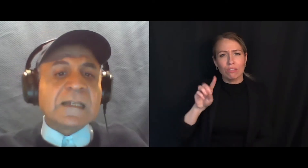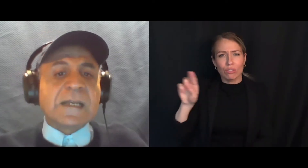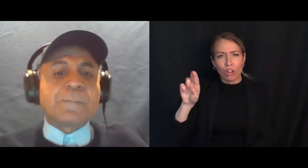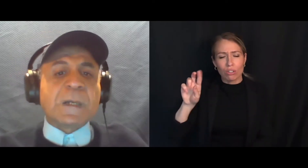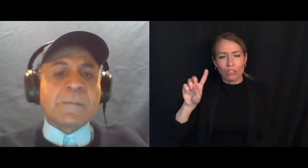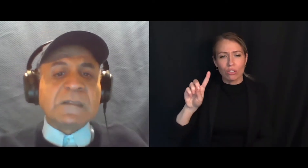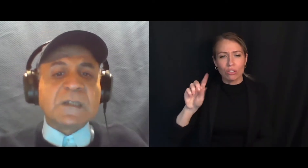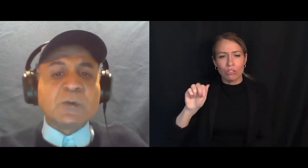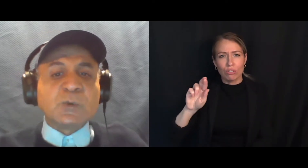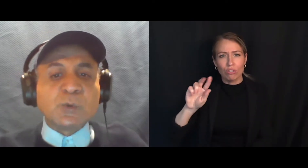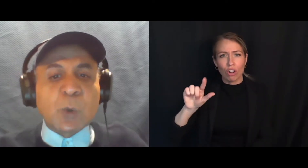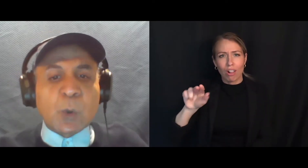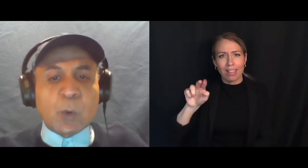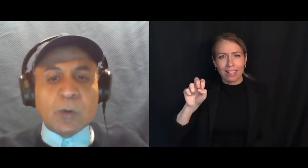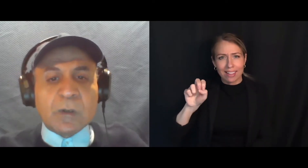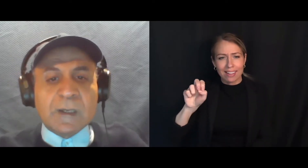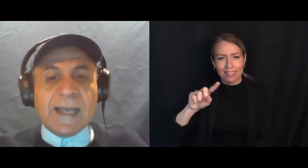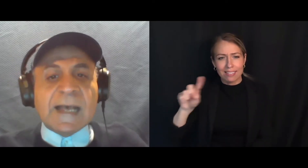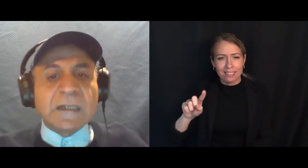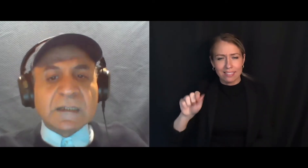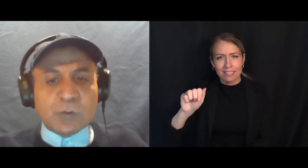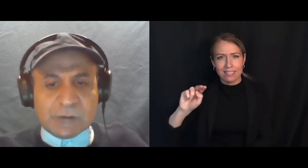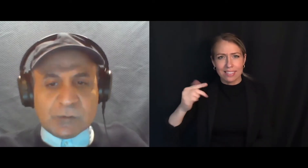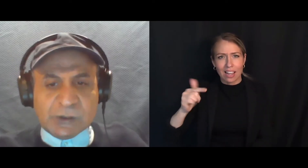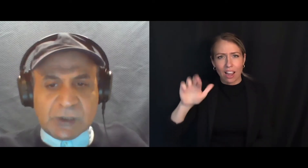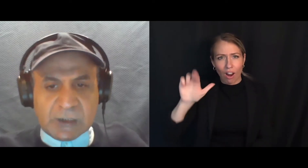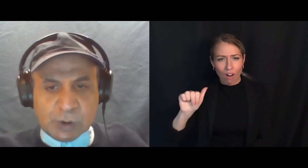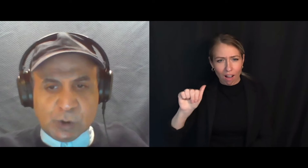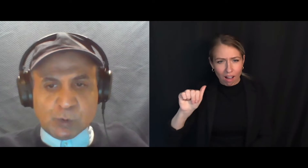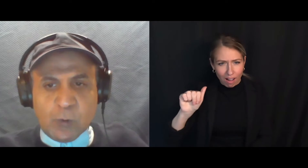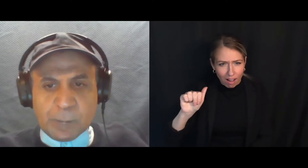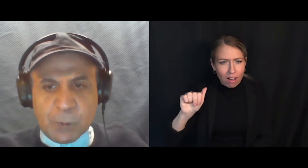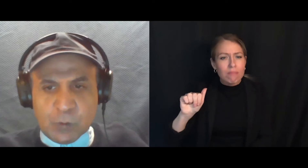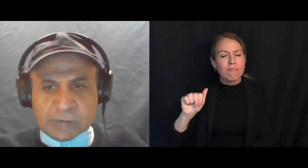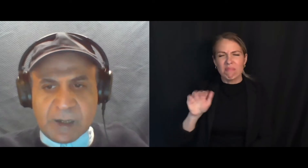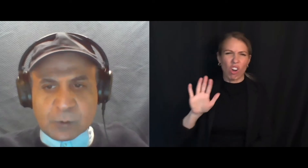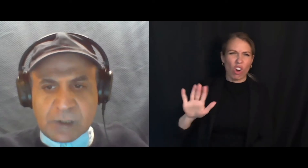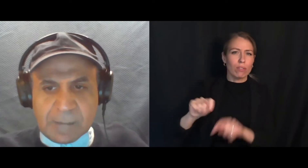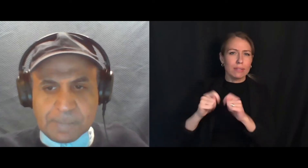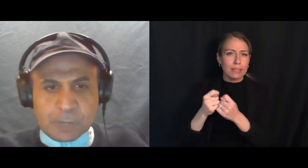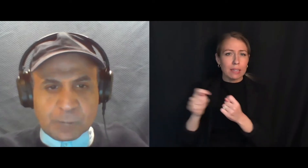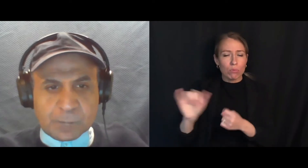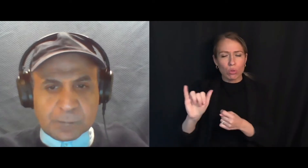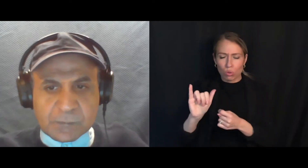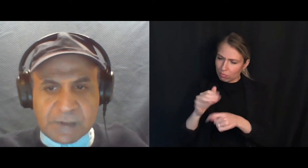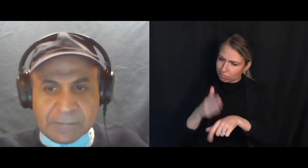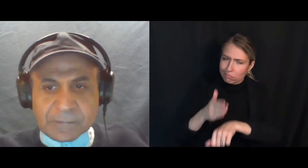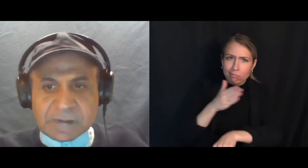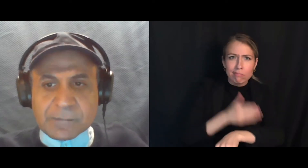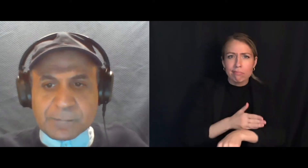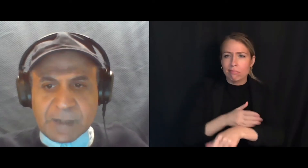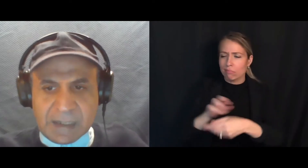and implementing new and innovative strategies to improve the outcome for deaf, deafblind,